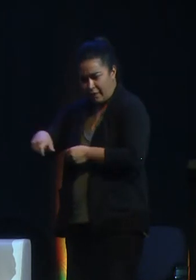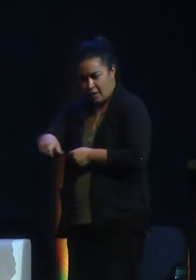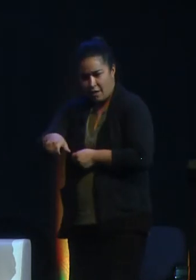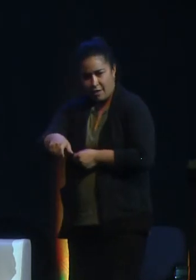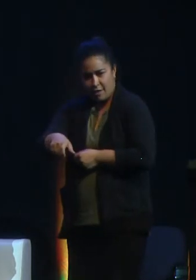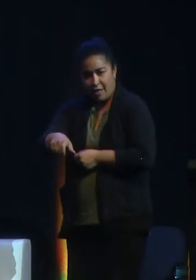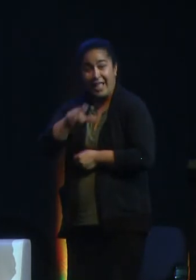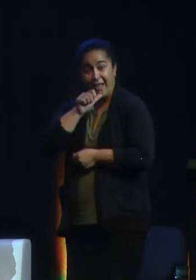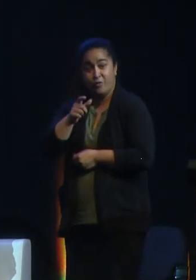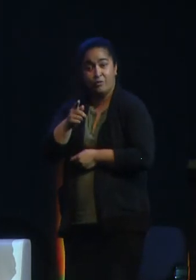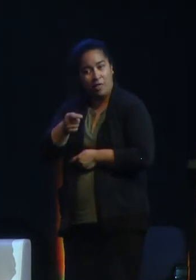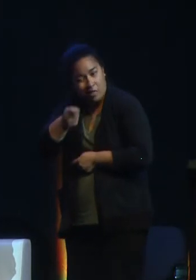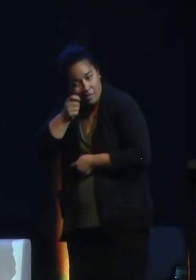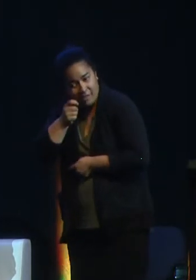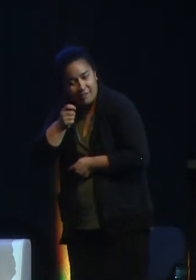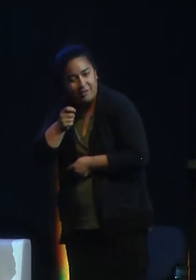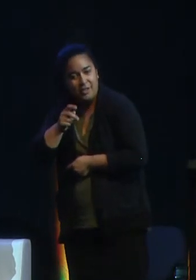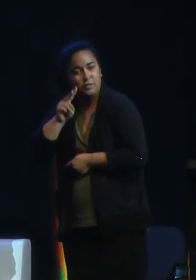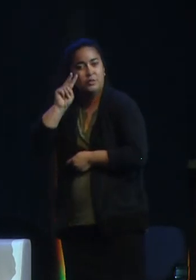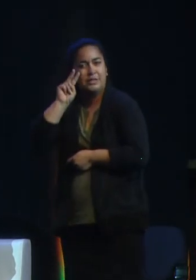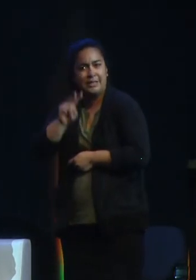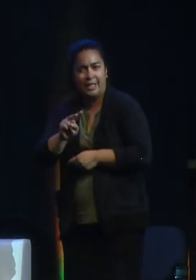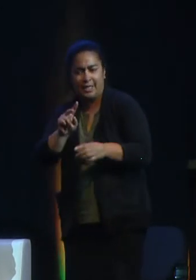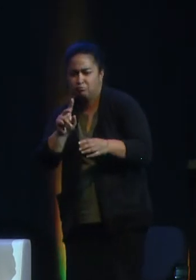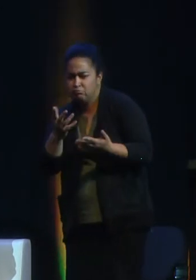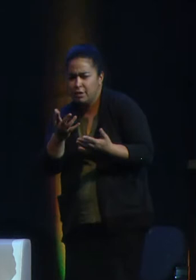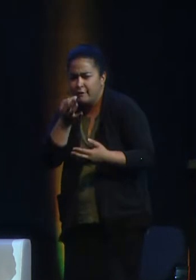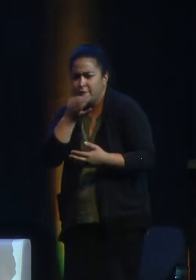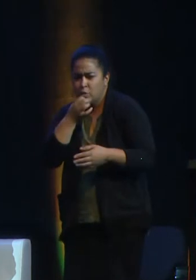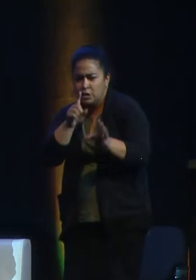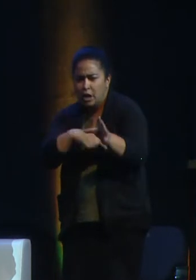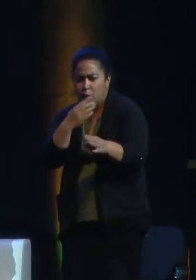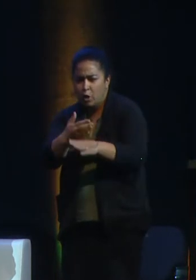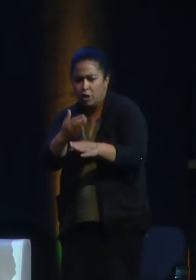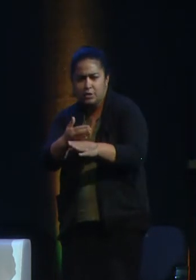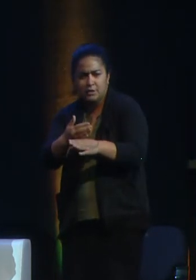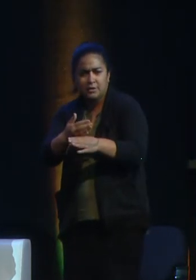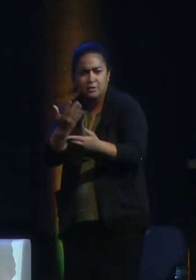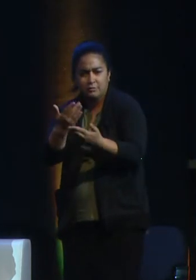see to what looks like youth or young workers working right at the edge of the wetlands